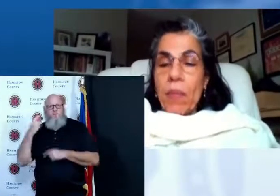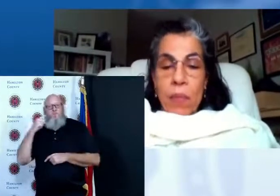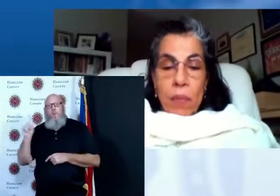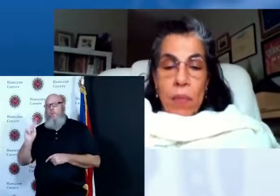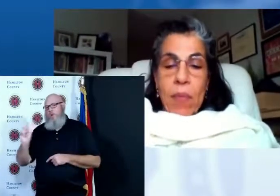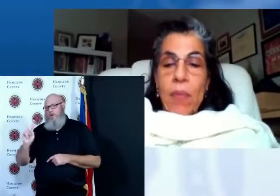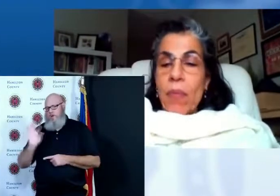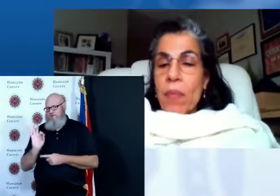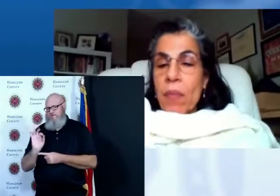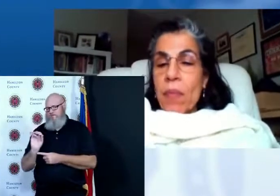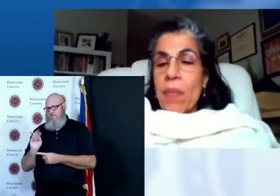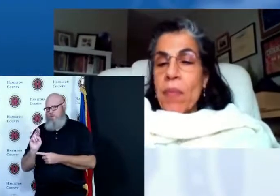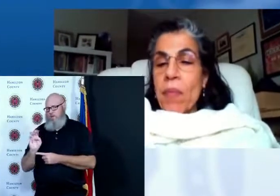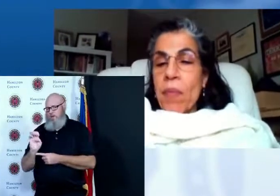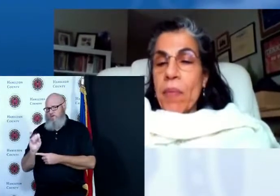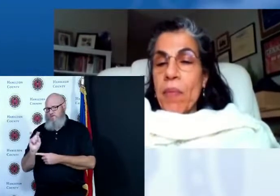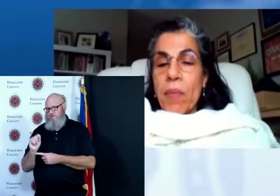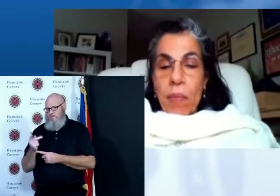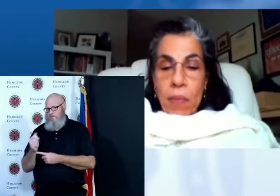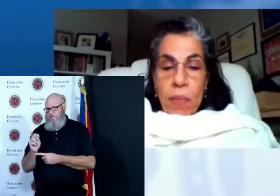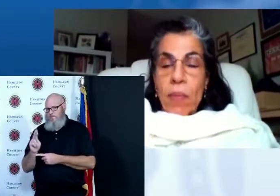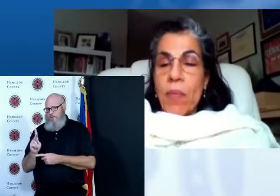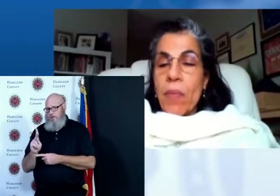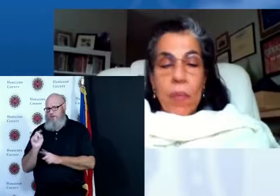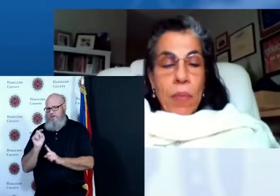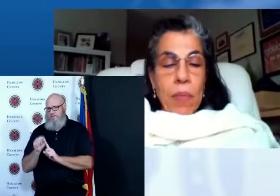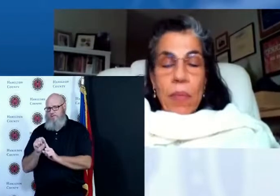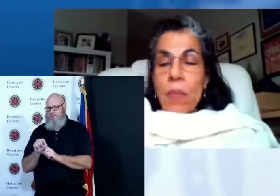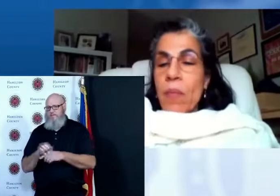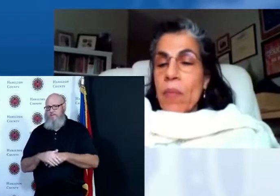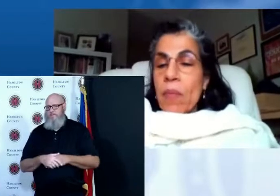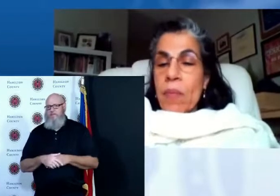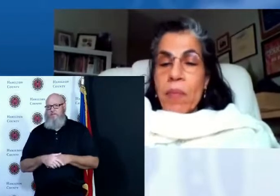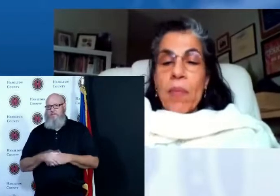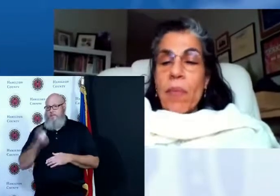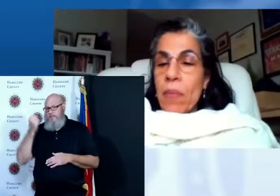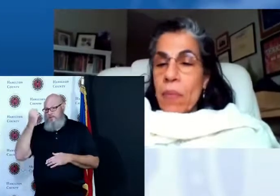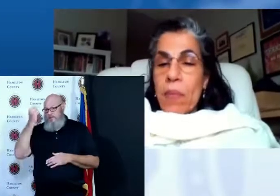and those 200 doses will be distributed out of the Board of Elections on Friday all of those